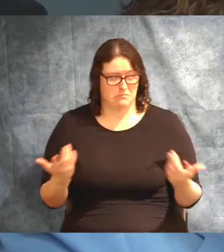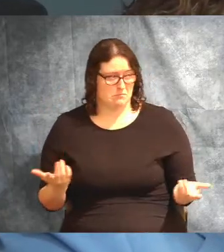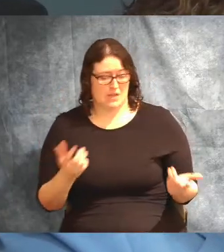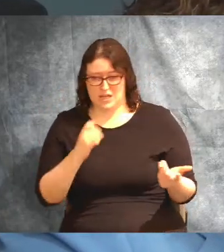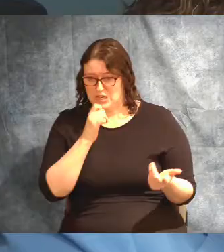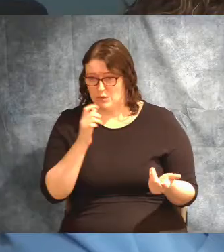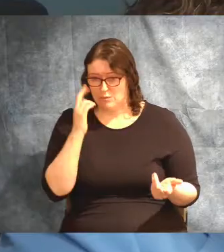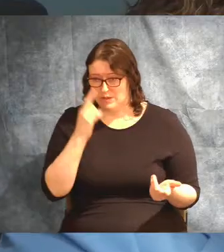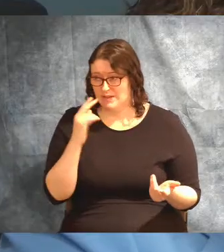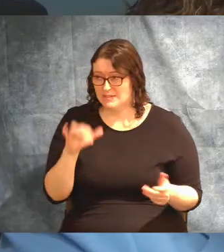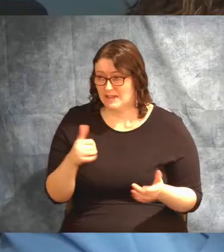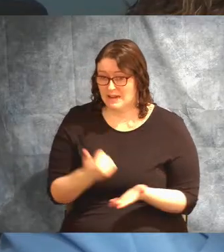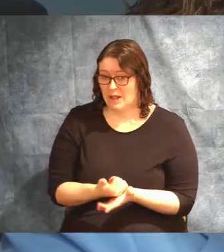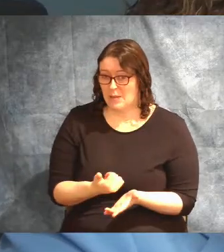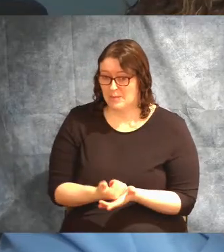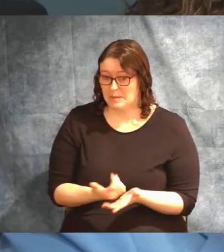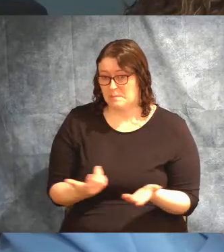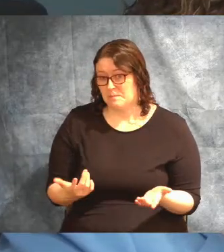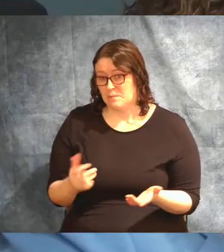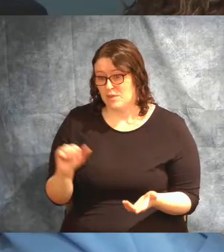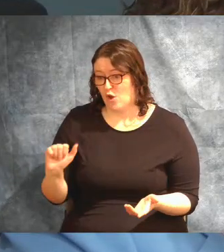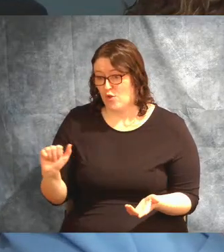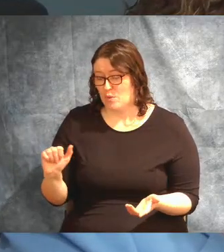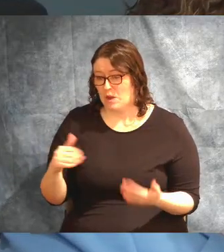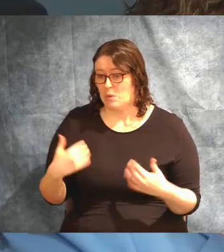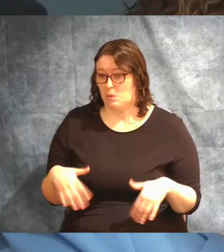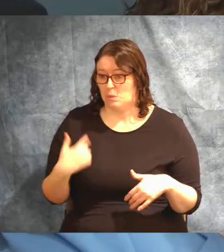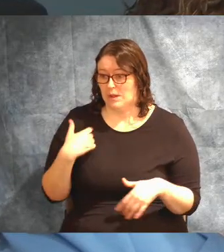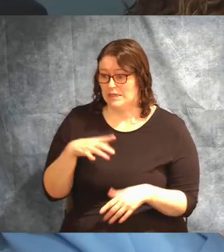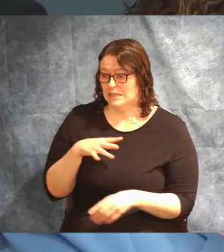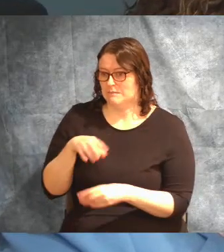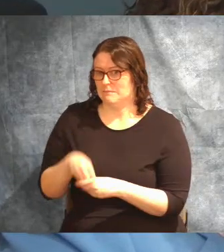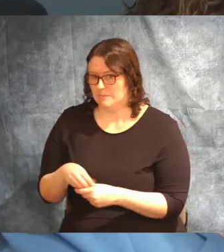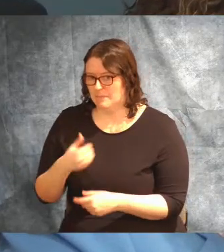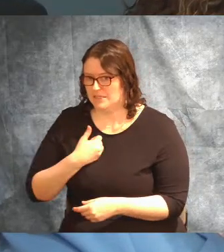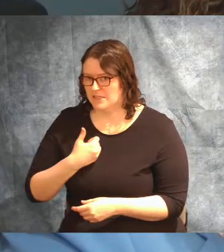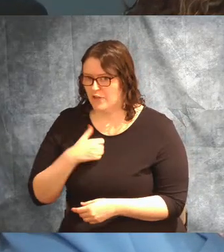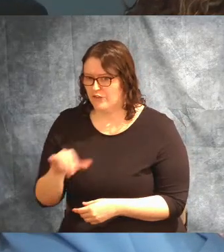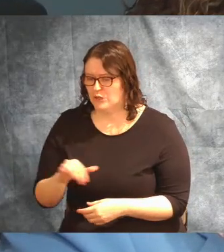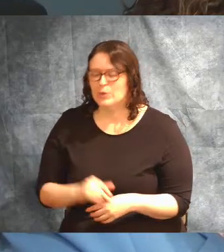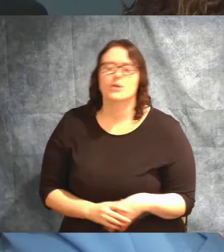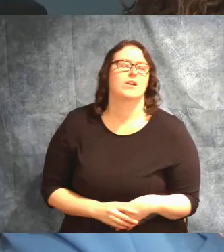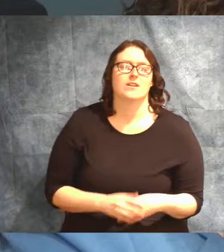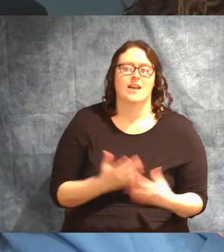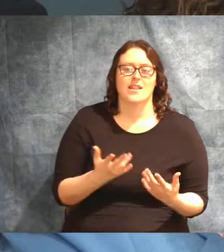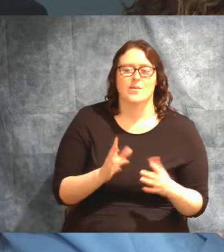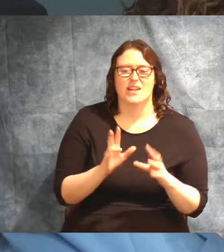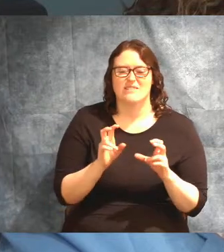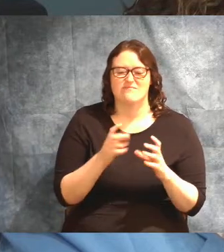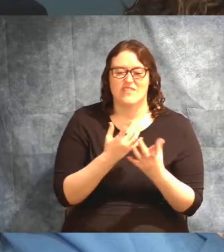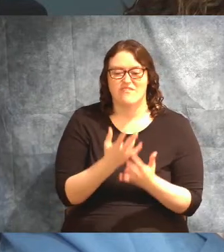with arthritis. So, I need to really get more involved. Uh, and then we had a fireside chat on